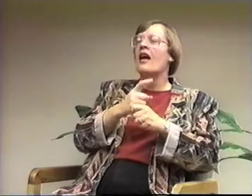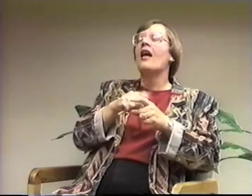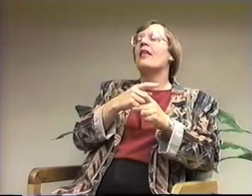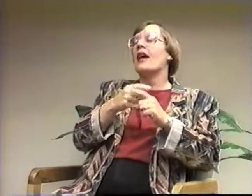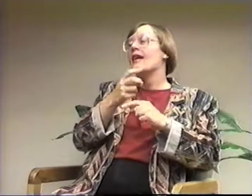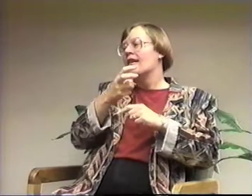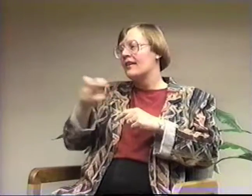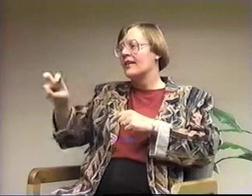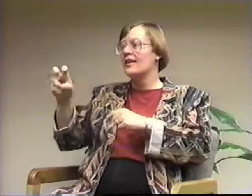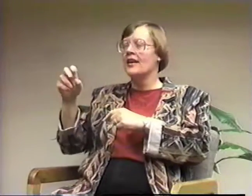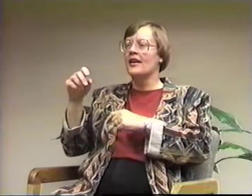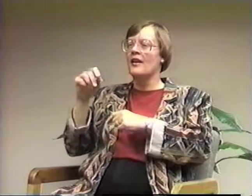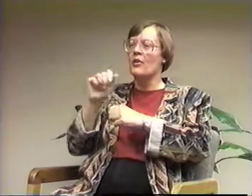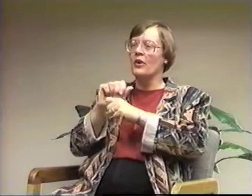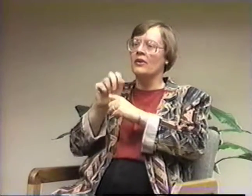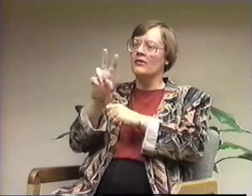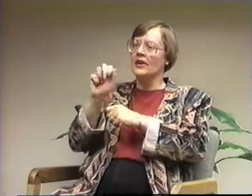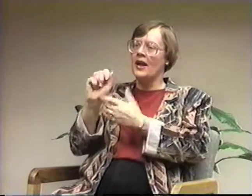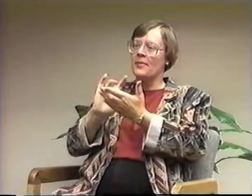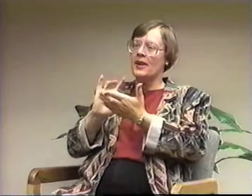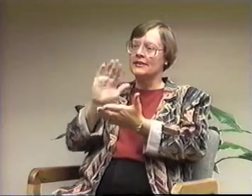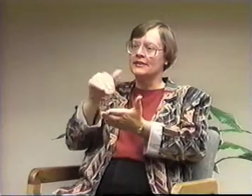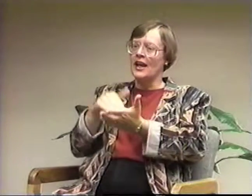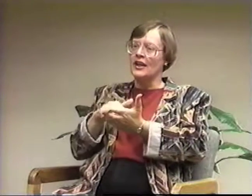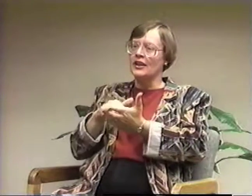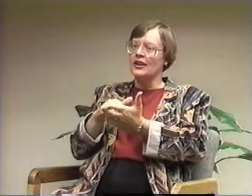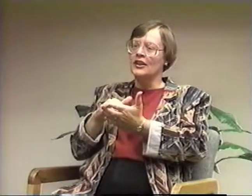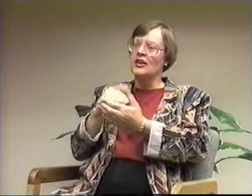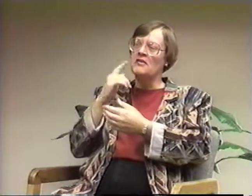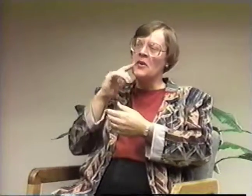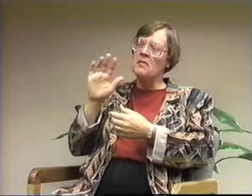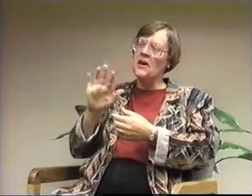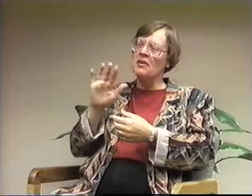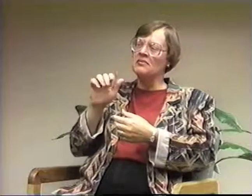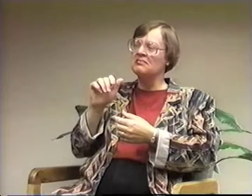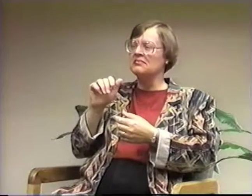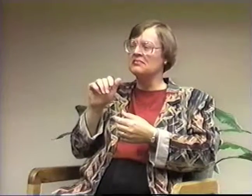For one and one-half years I did that. Then I transferred to the VA [Veteran's Administration] Medical Center